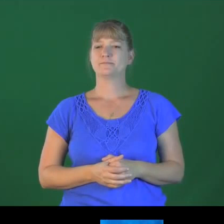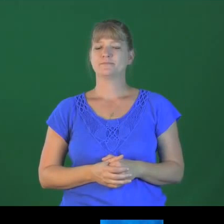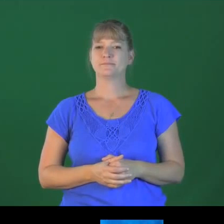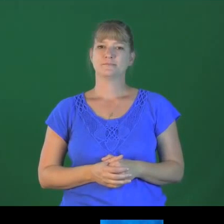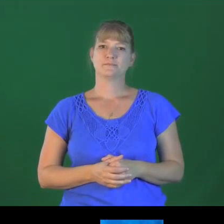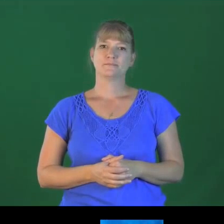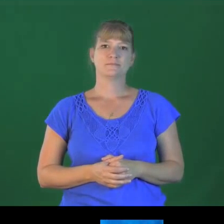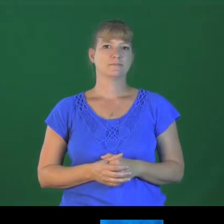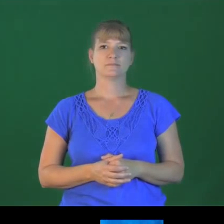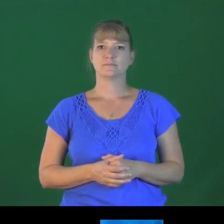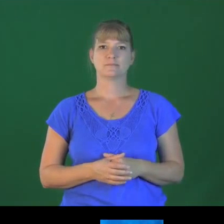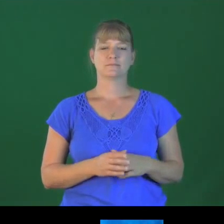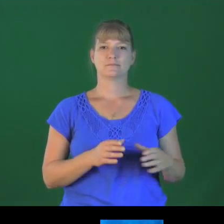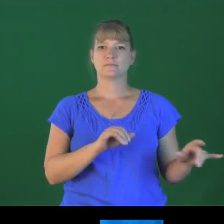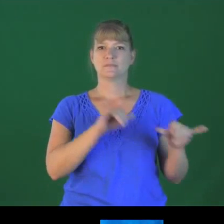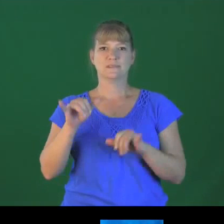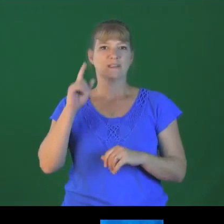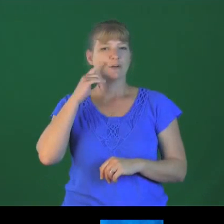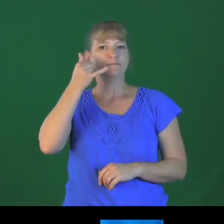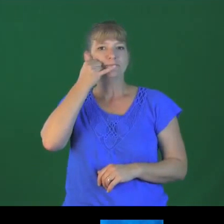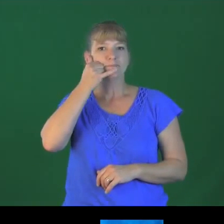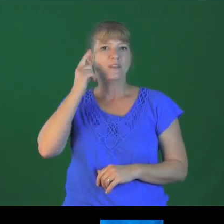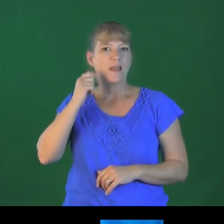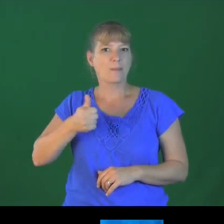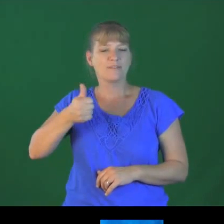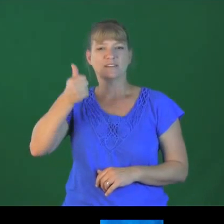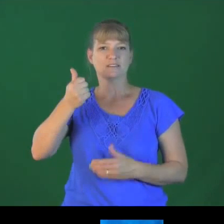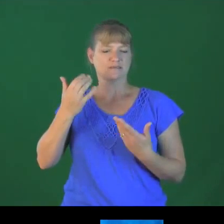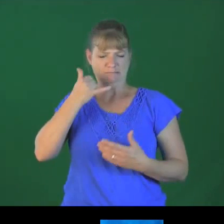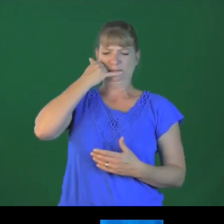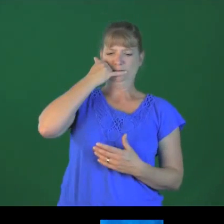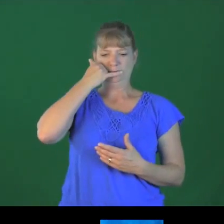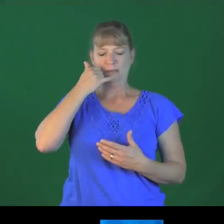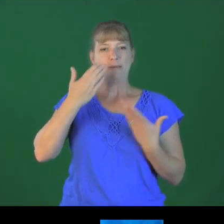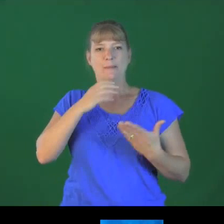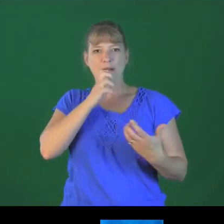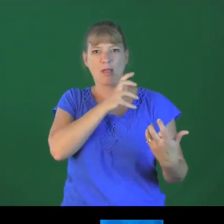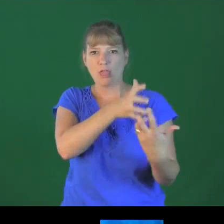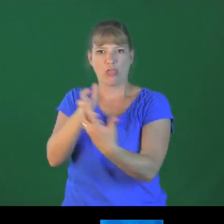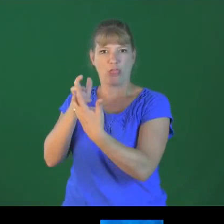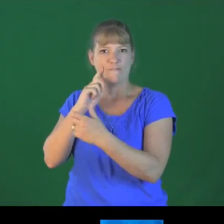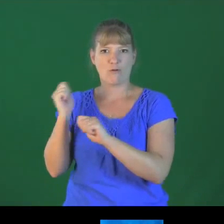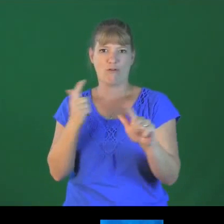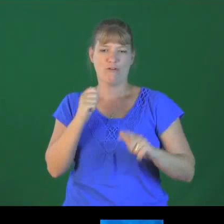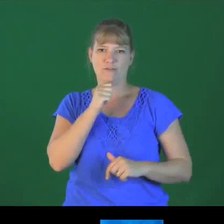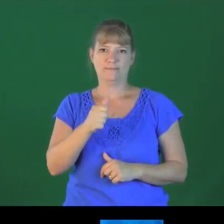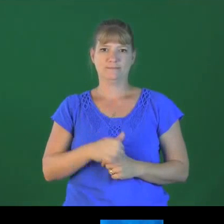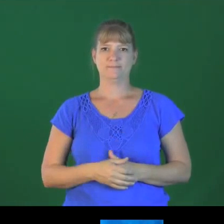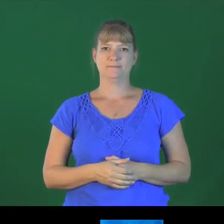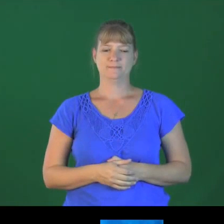The same goes for amplified telephones, as well. They may not work well for everyone.